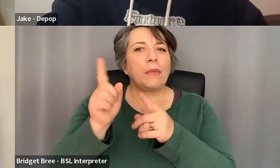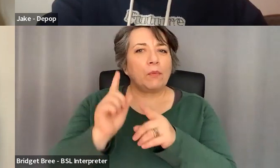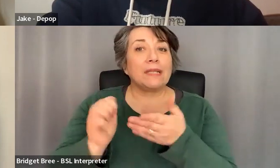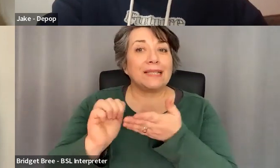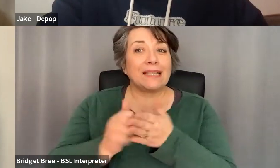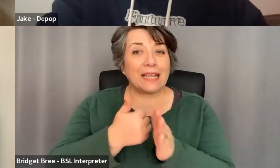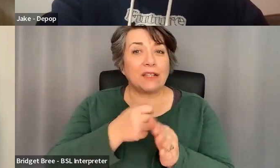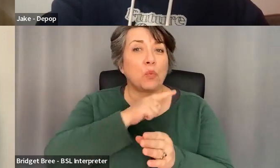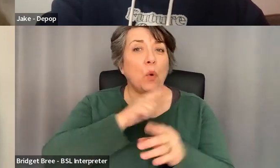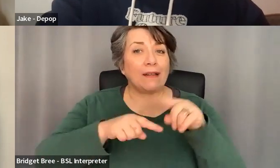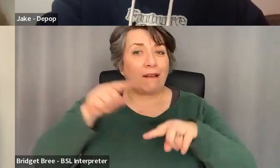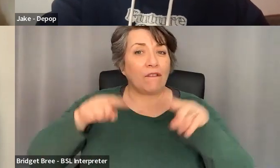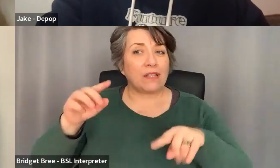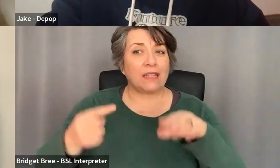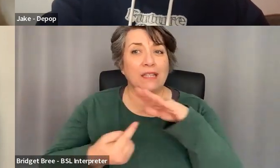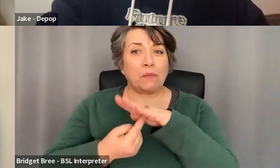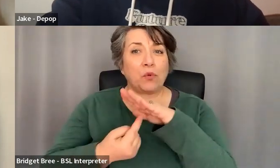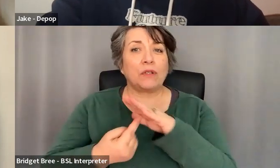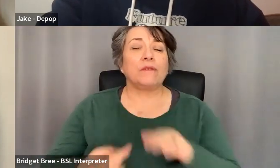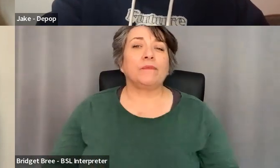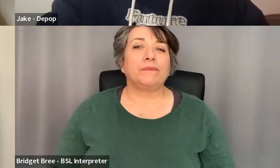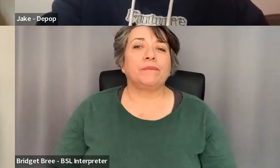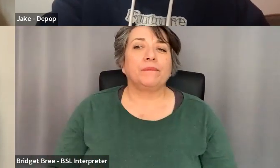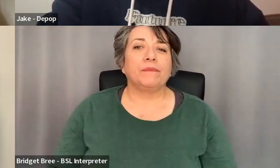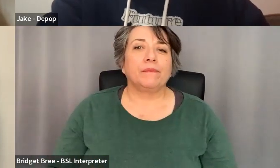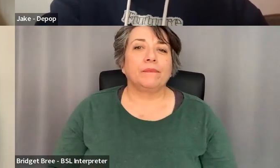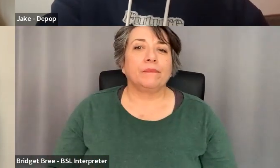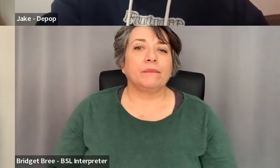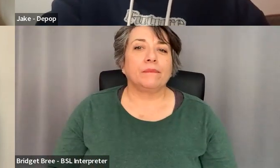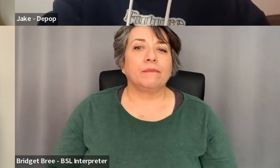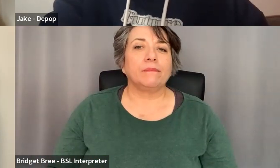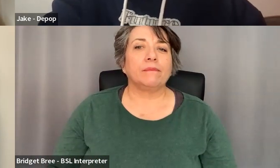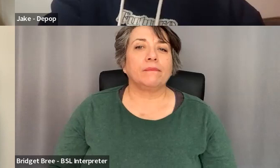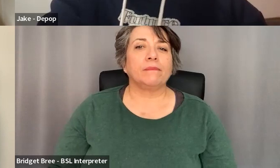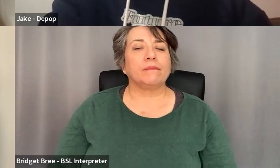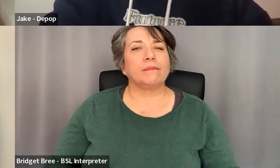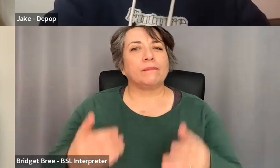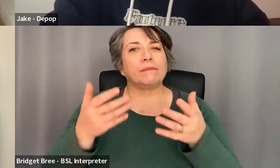break about people's skills and why that diversity is important. Excuse me. Absolutely. Yeah, no, absolutely. You know. I think, having a diverse and inclusive workforce is super important.